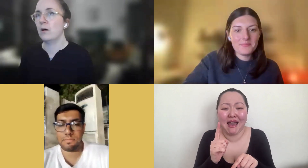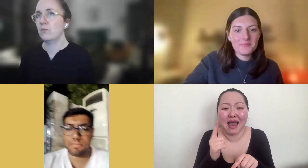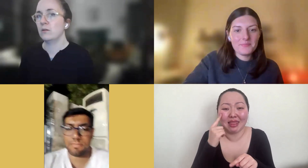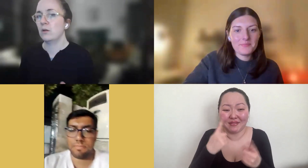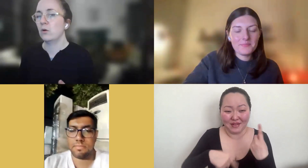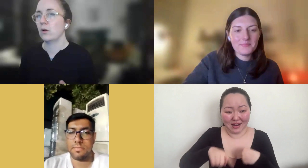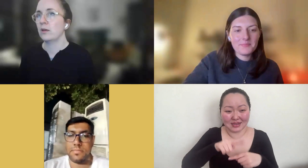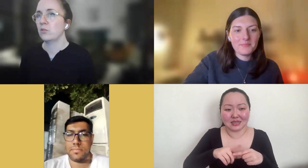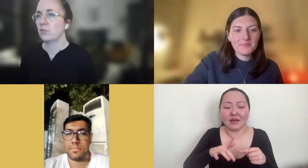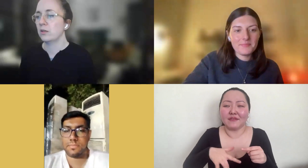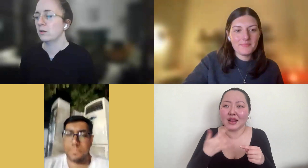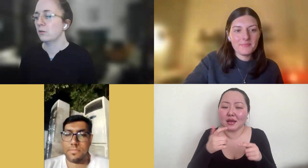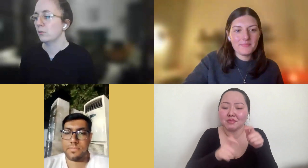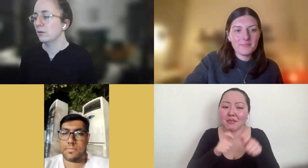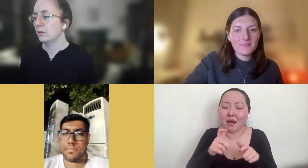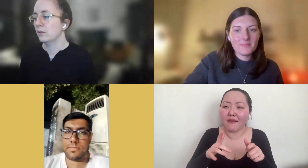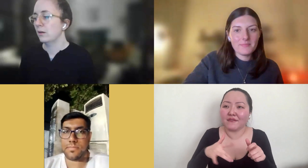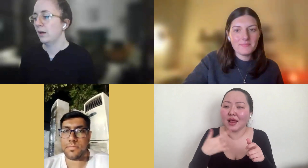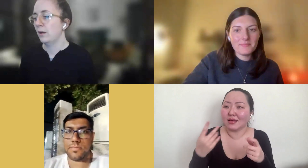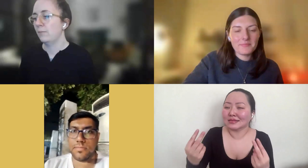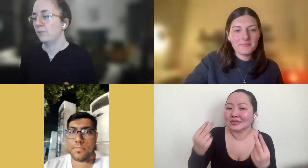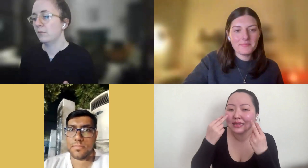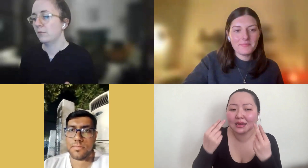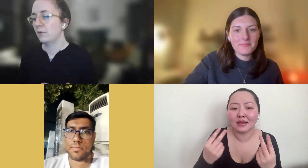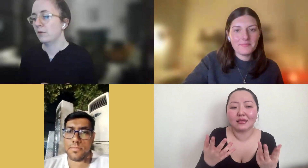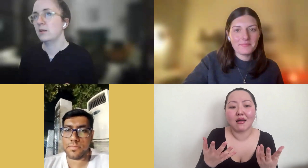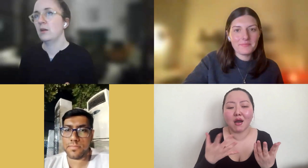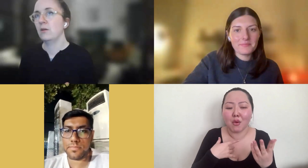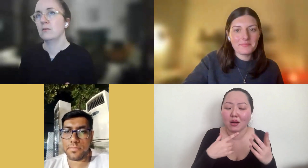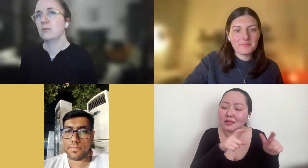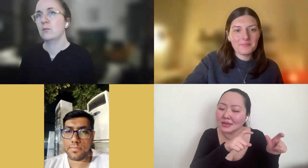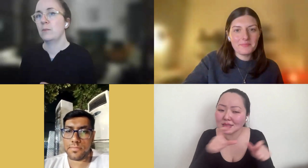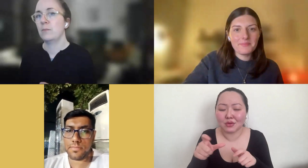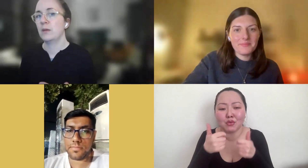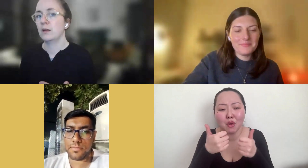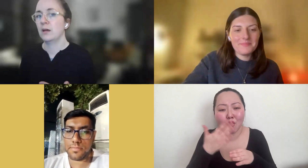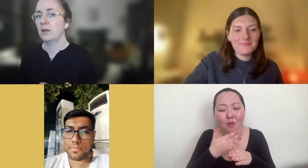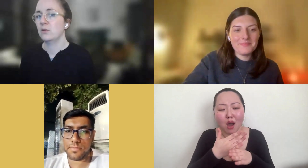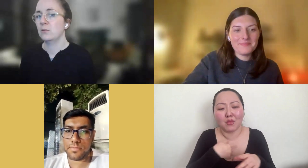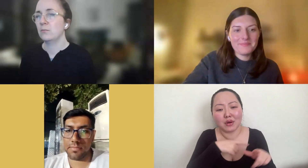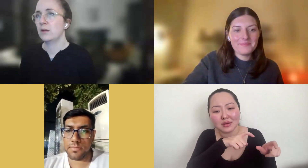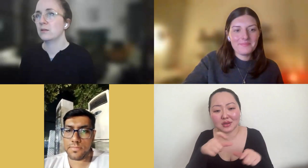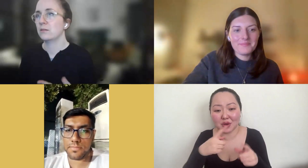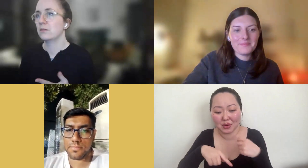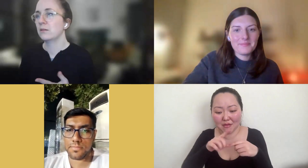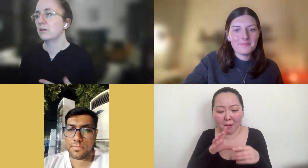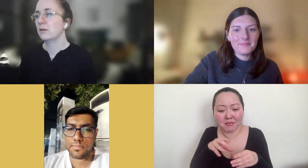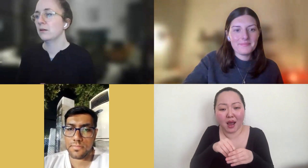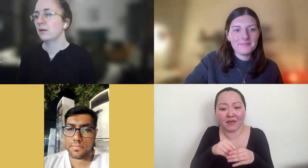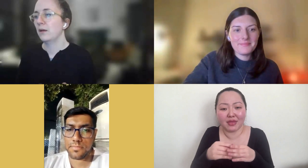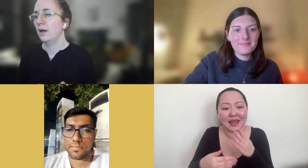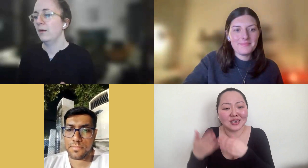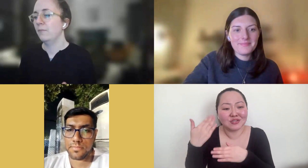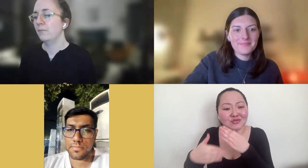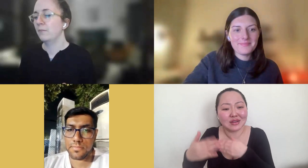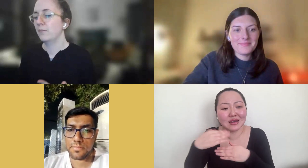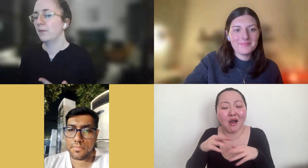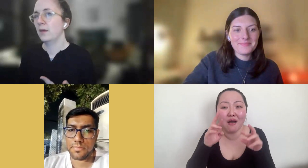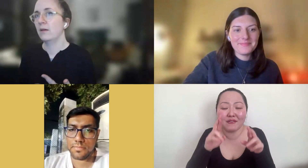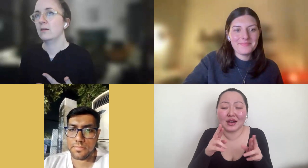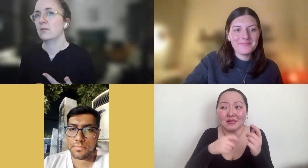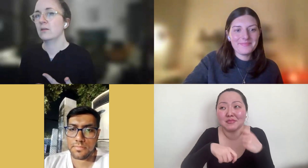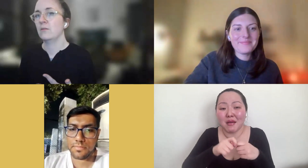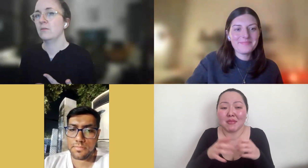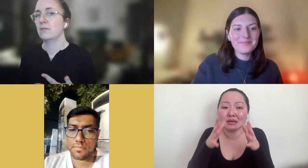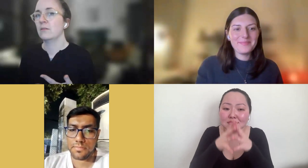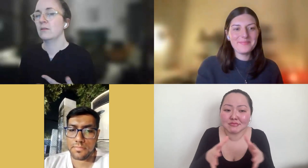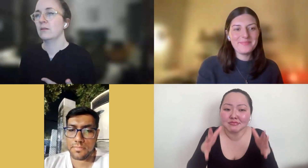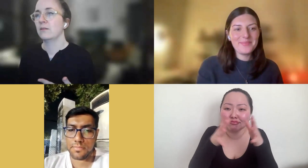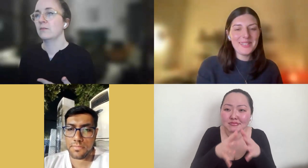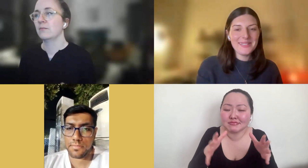part of an ongoing history that will continue to be bigger and better. Yeah. I don't know...